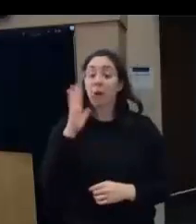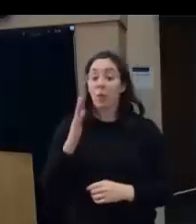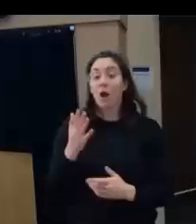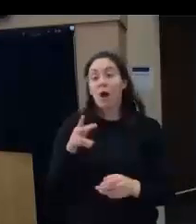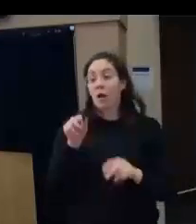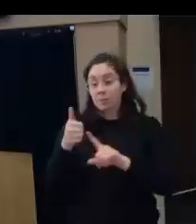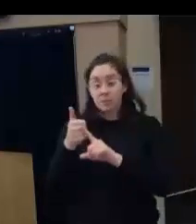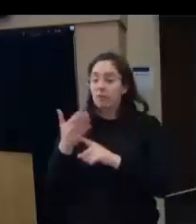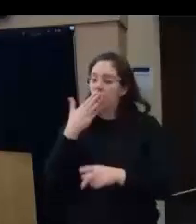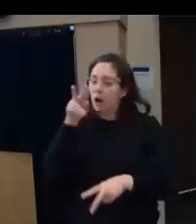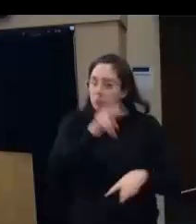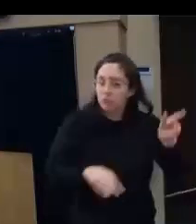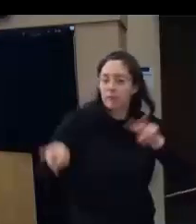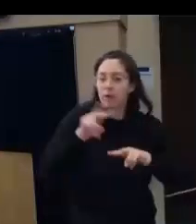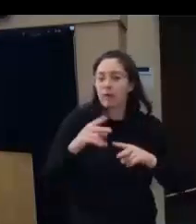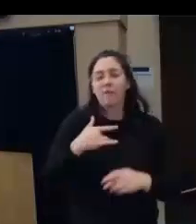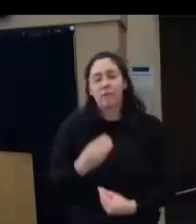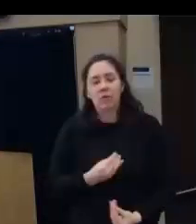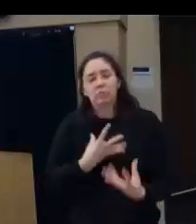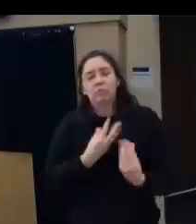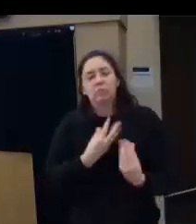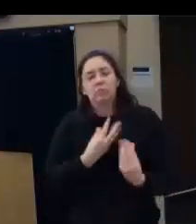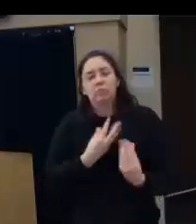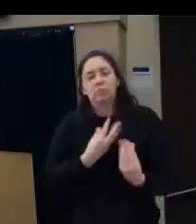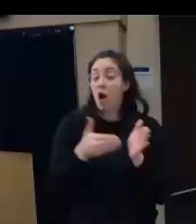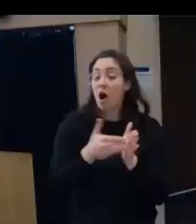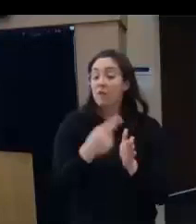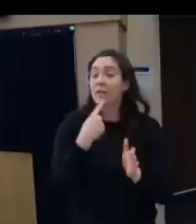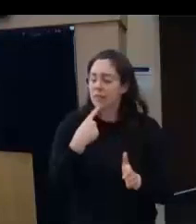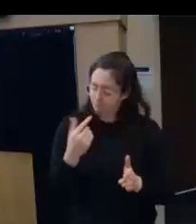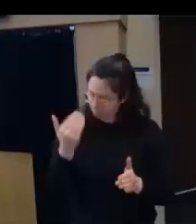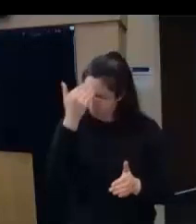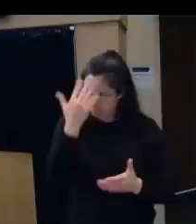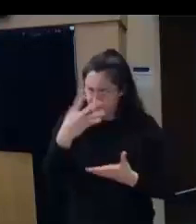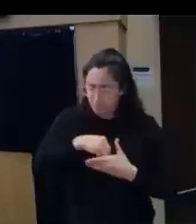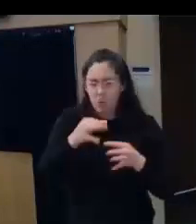Observer feeling grateful and they they will say often that they know what's important in life so